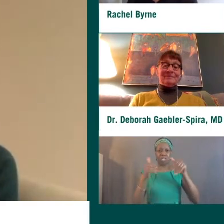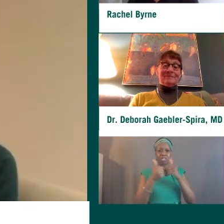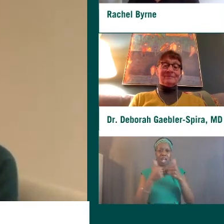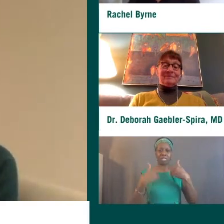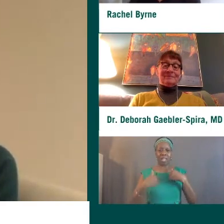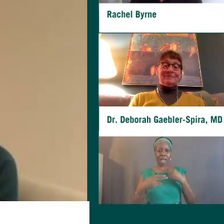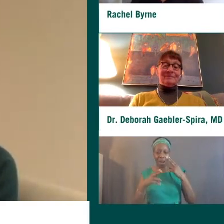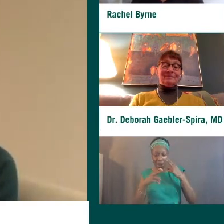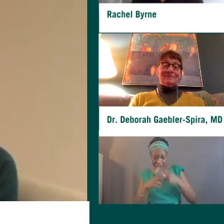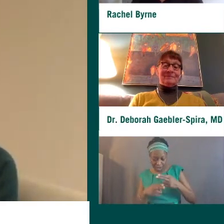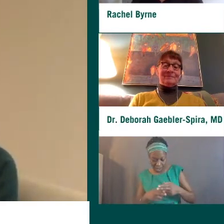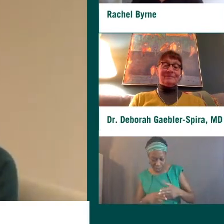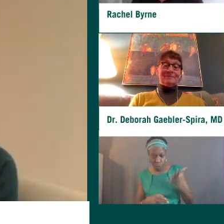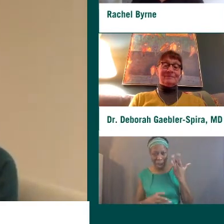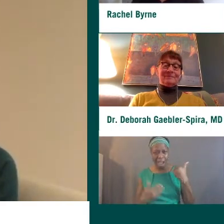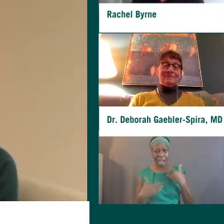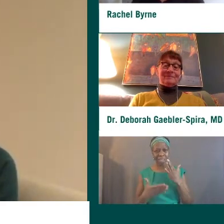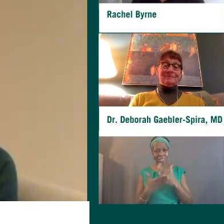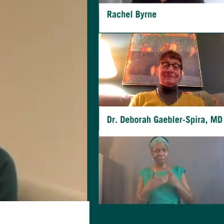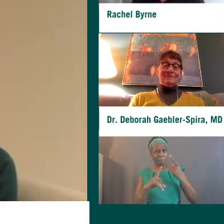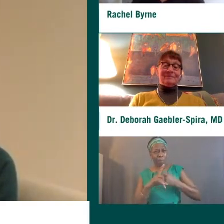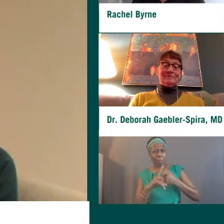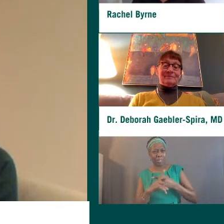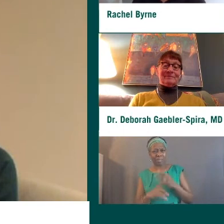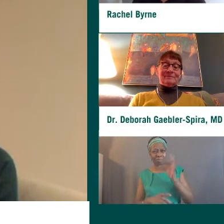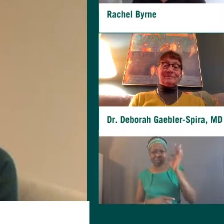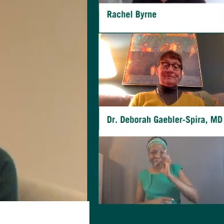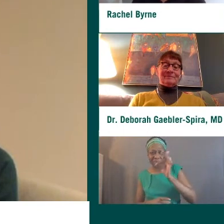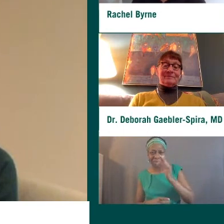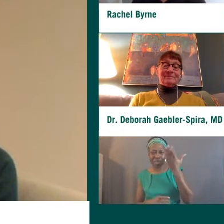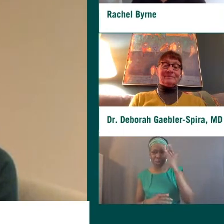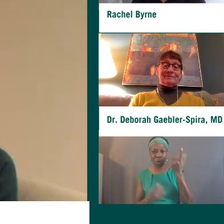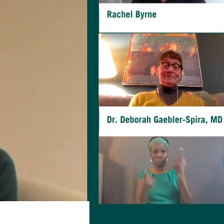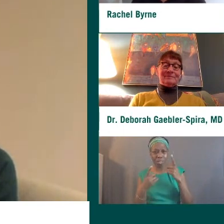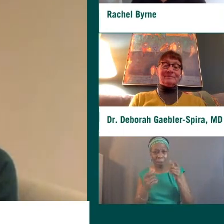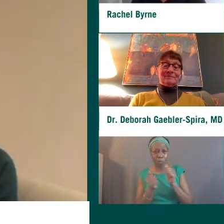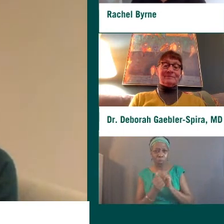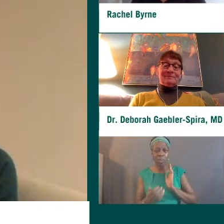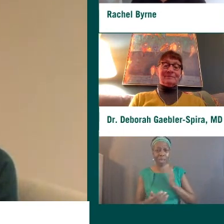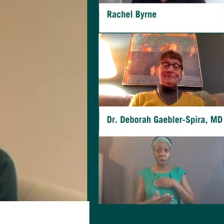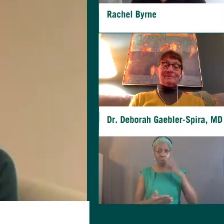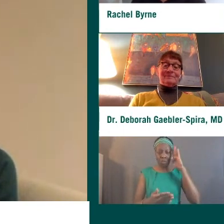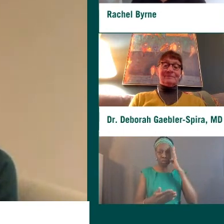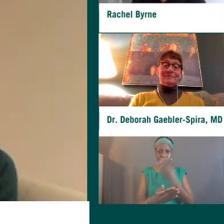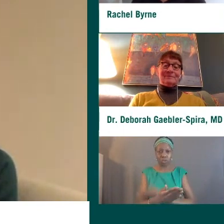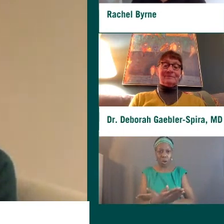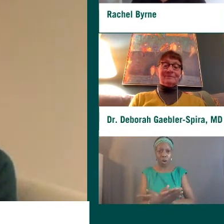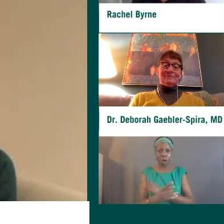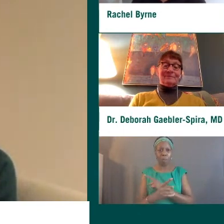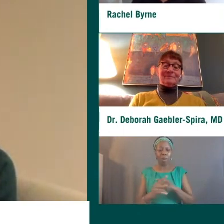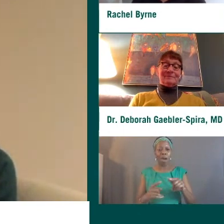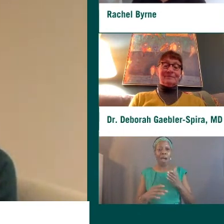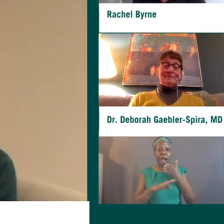that we didn't know what was going on with her. Once we got the diagnosis, it was like, okay now we know exactly what we're dealing with